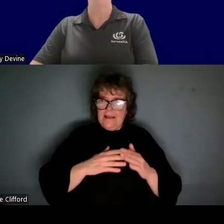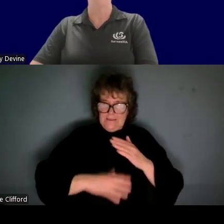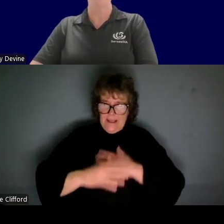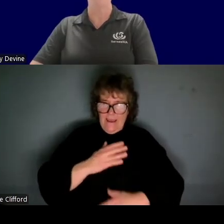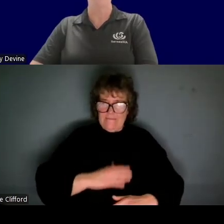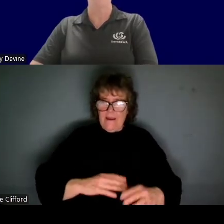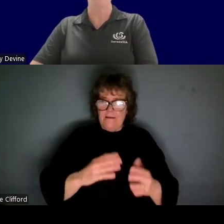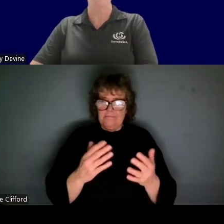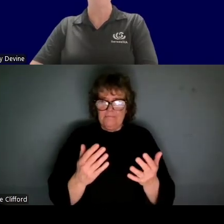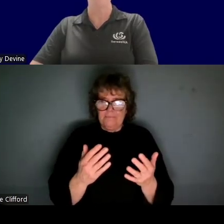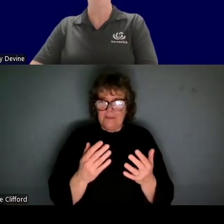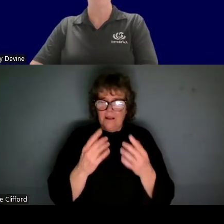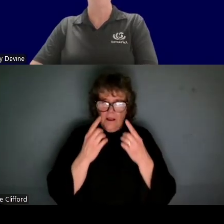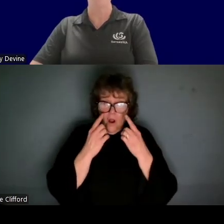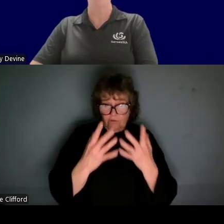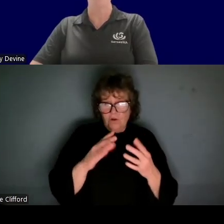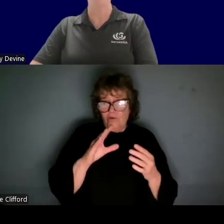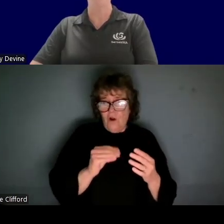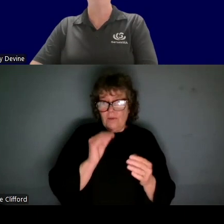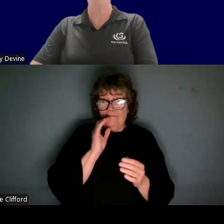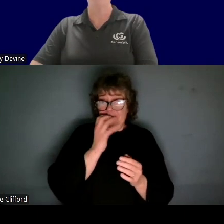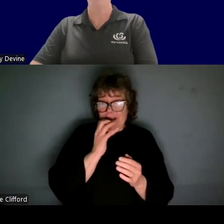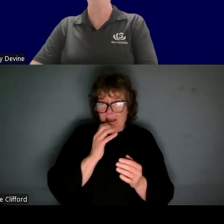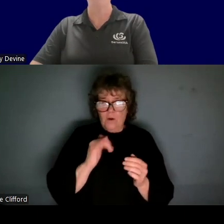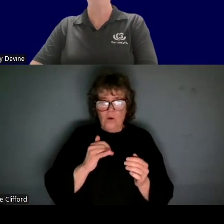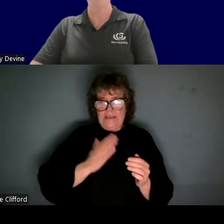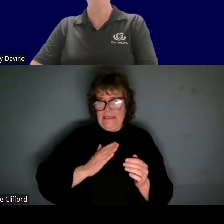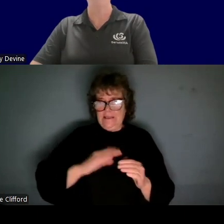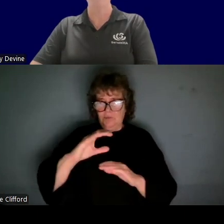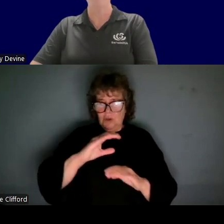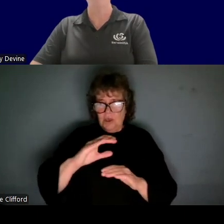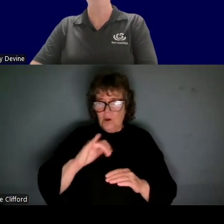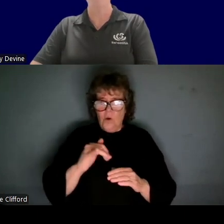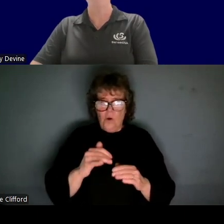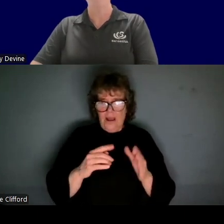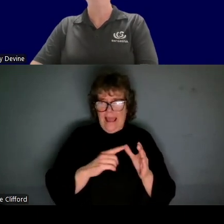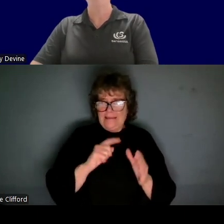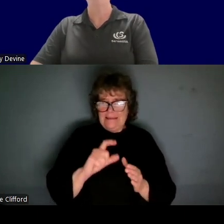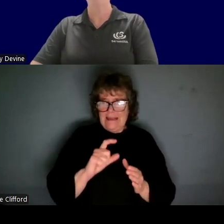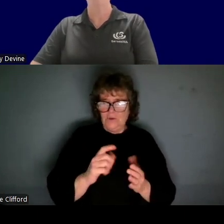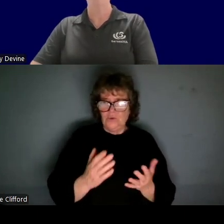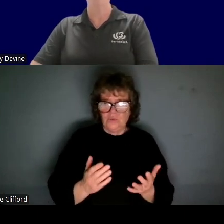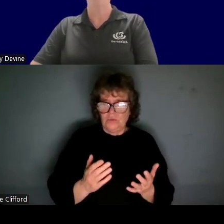out of fear and communication or alternatively accidental where an individual is looking for